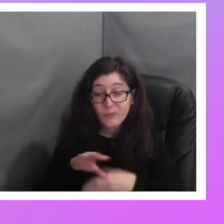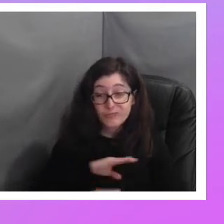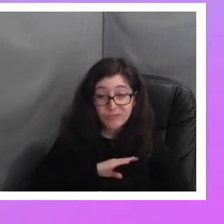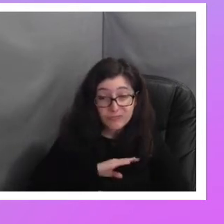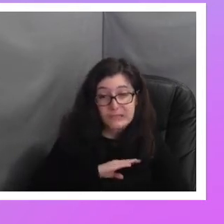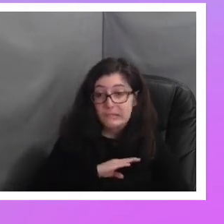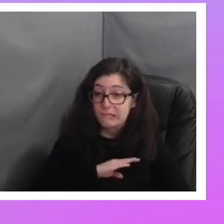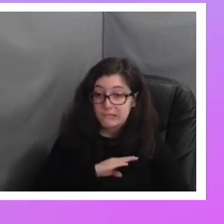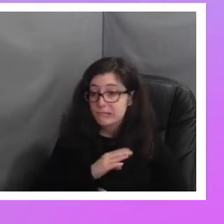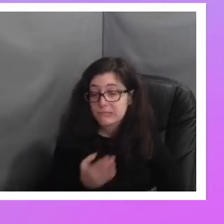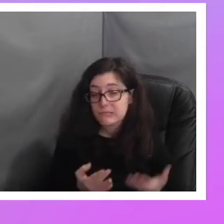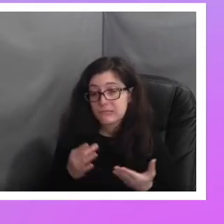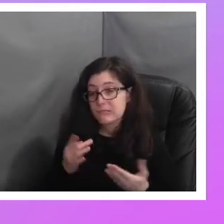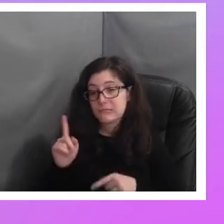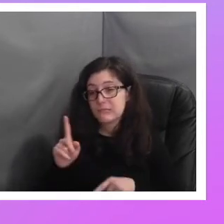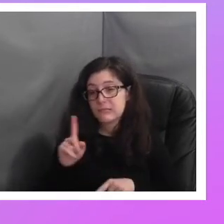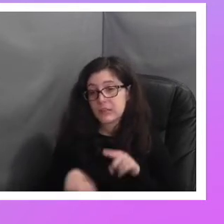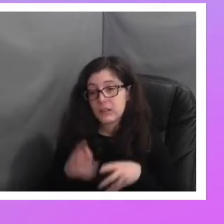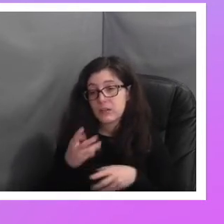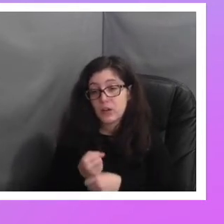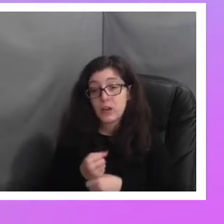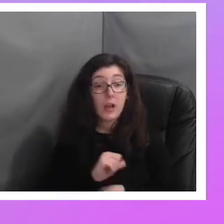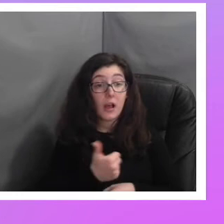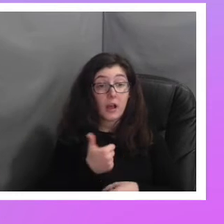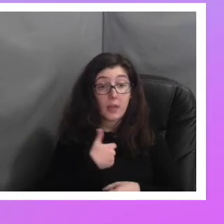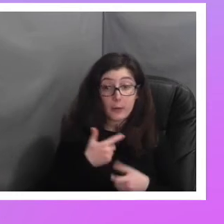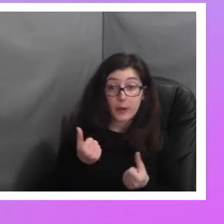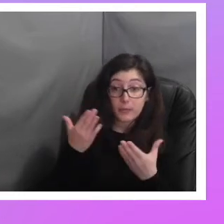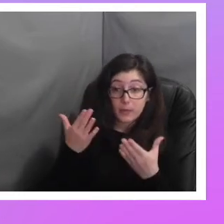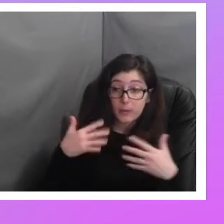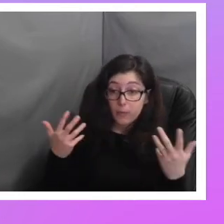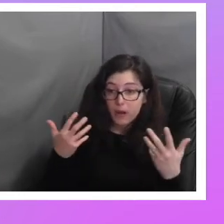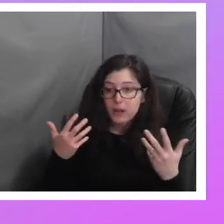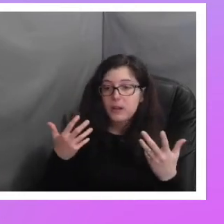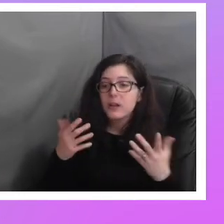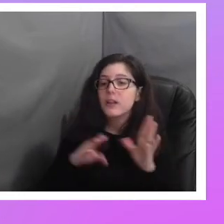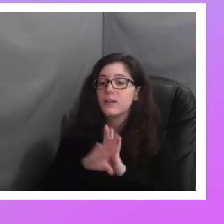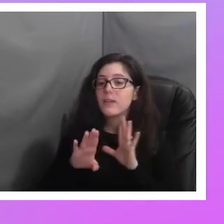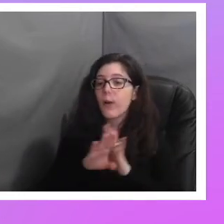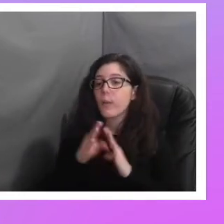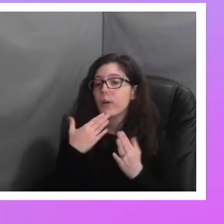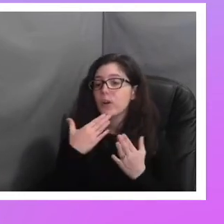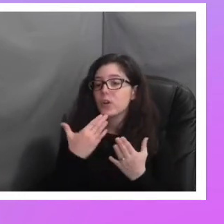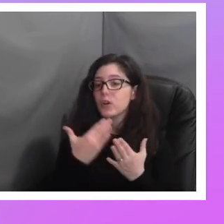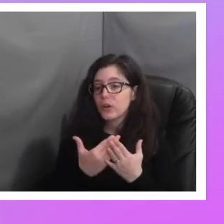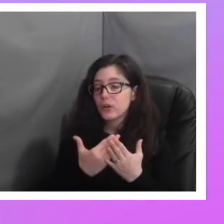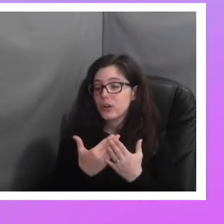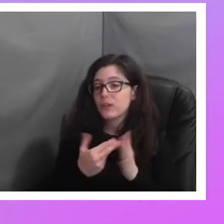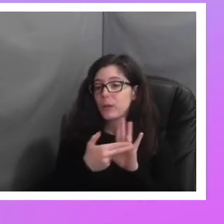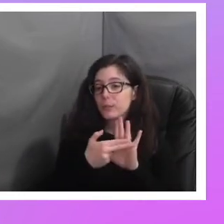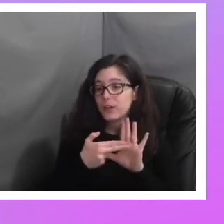The other thing that I recommend is to build good will, and that's part of why I talk about having public policies,